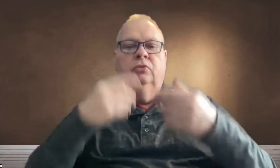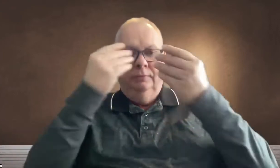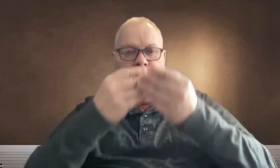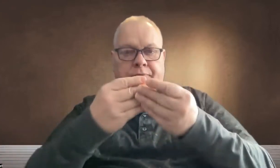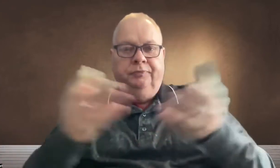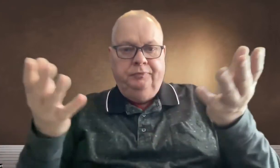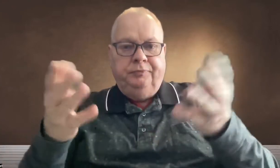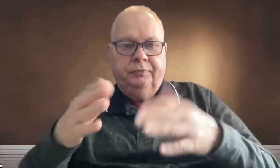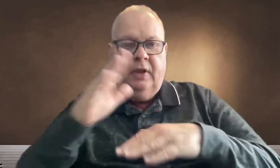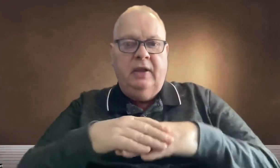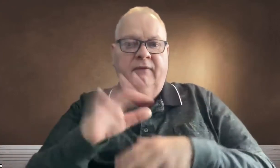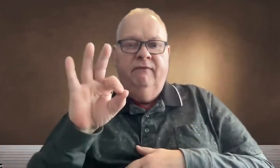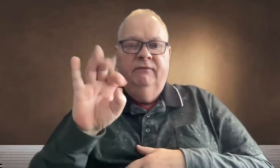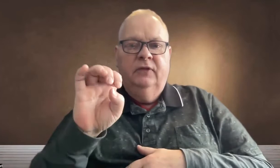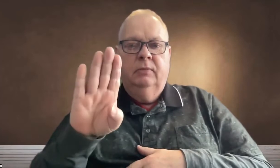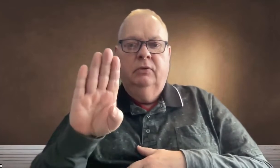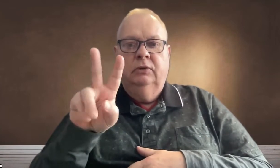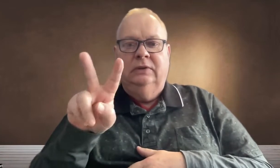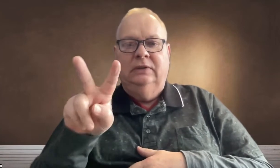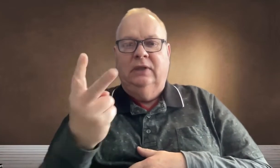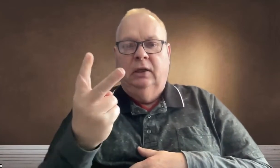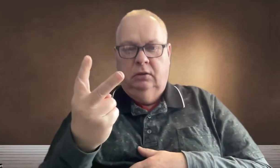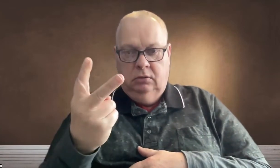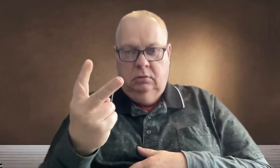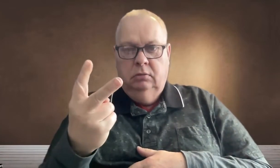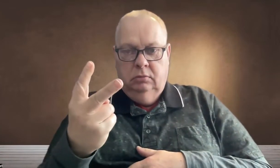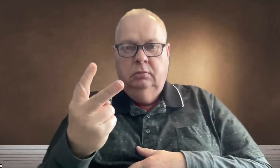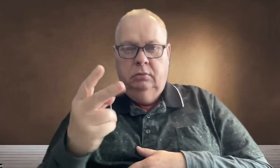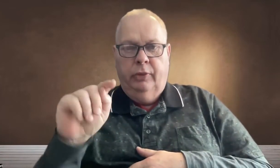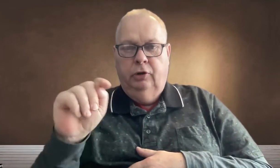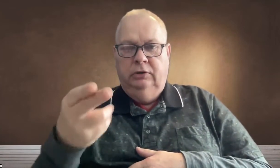We want to let you know on Thursday, February 2nd,